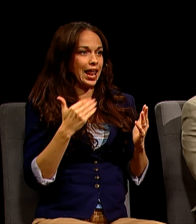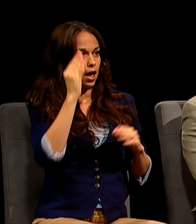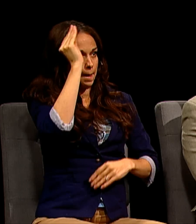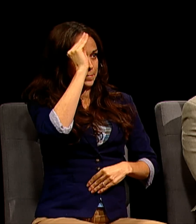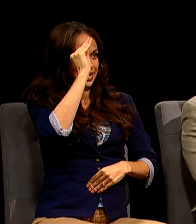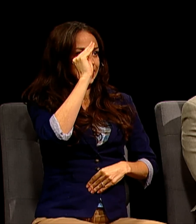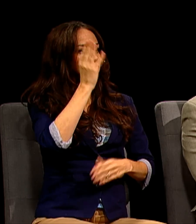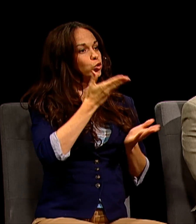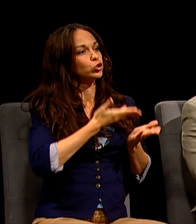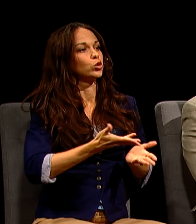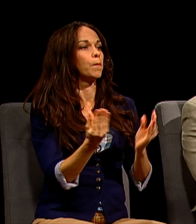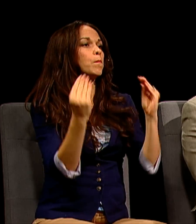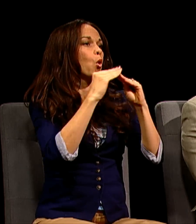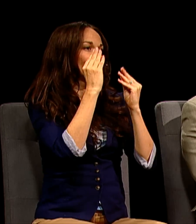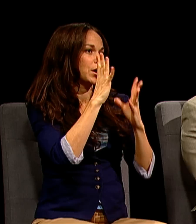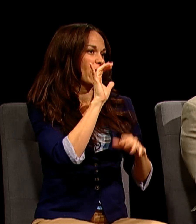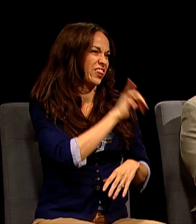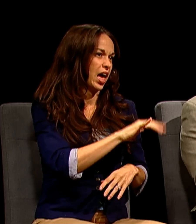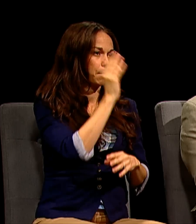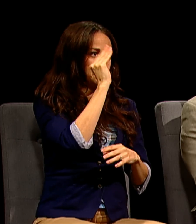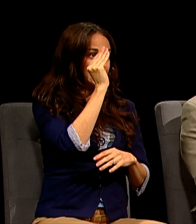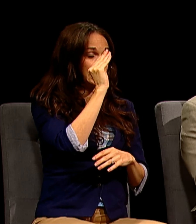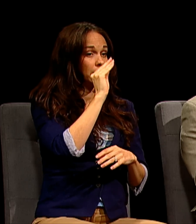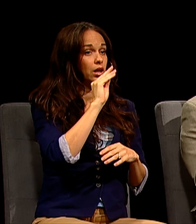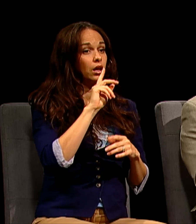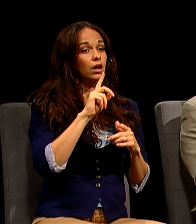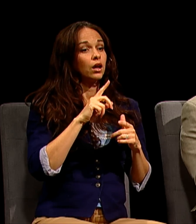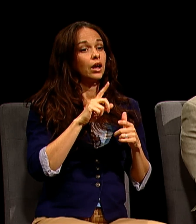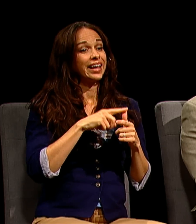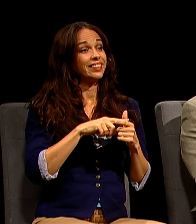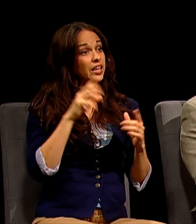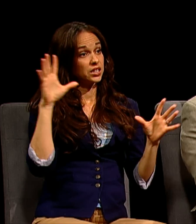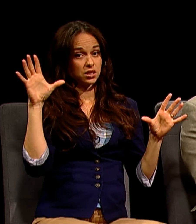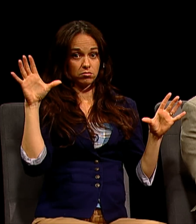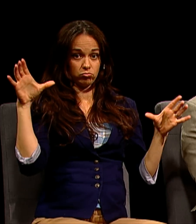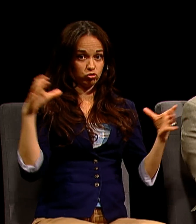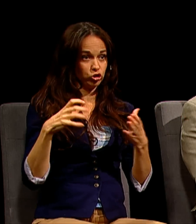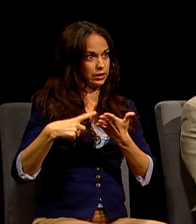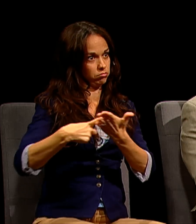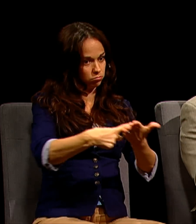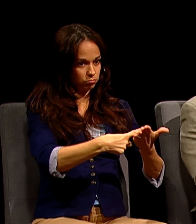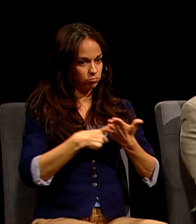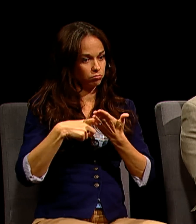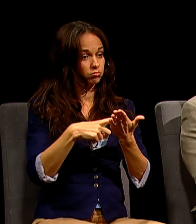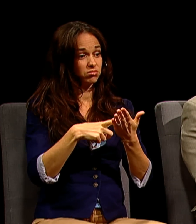Sometimes a new topic and then it's a collective product of several of us sitting down, talking, and disagreeing.